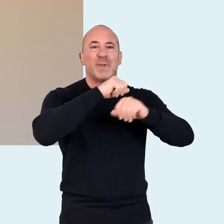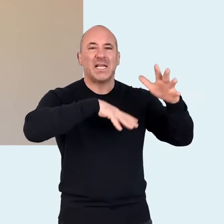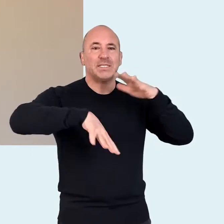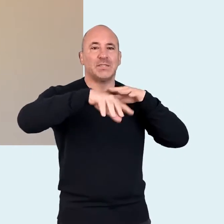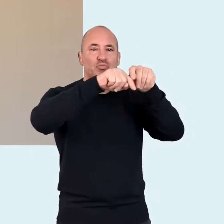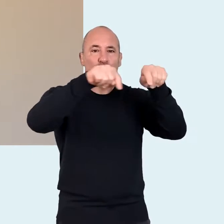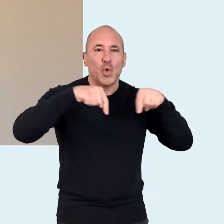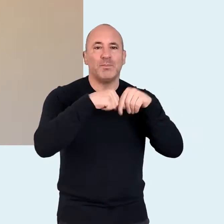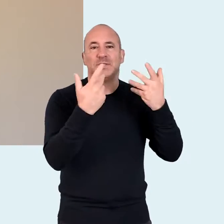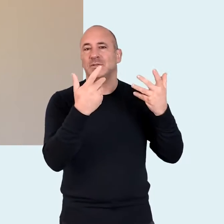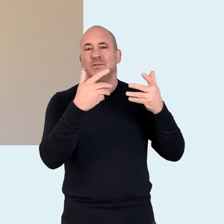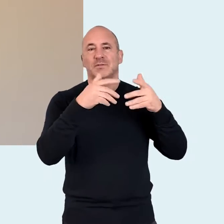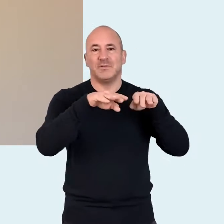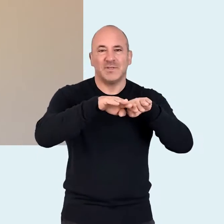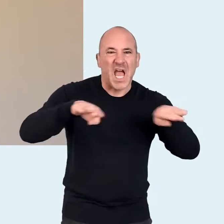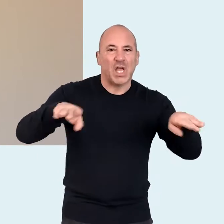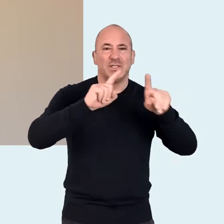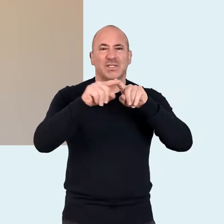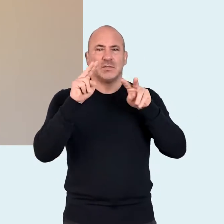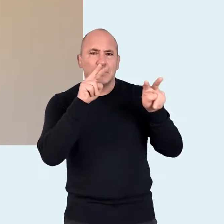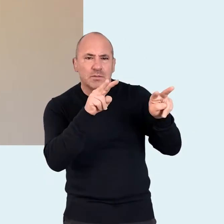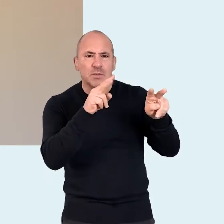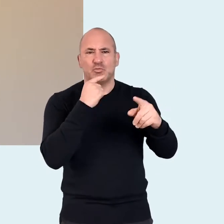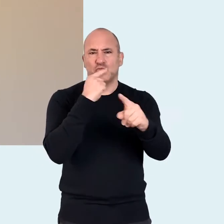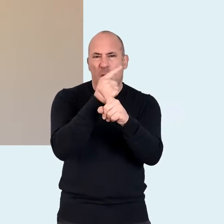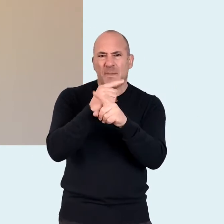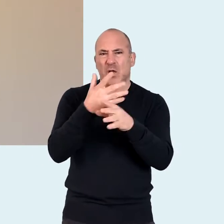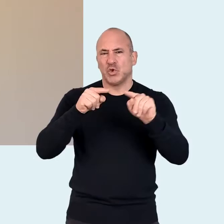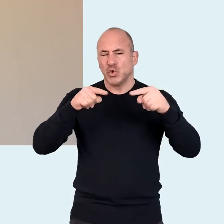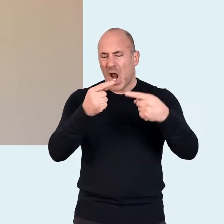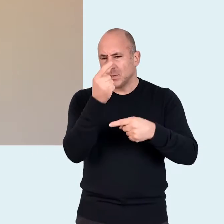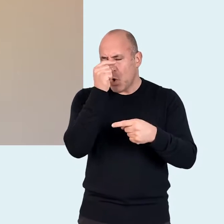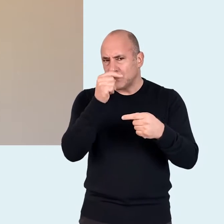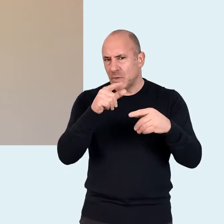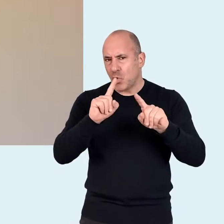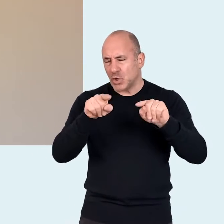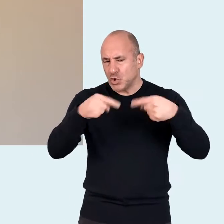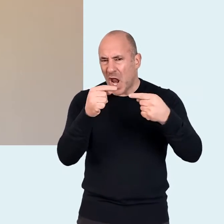range of members in going to see spaces or talking about the spaces, talking about the